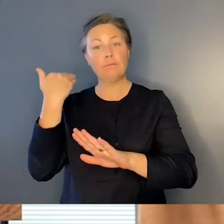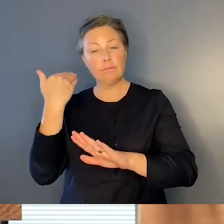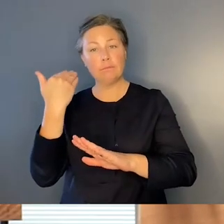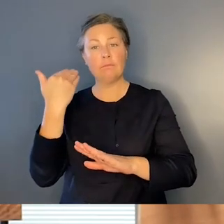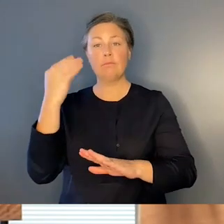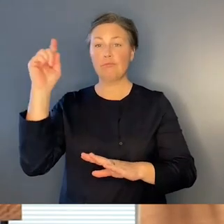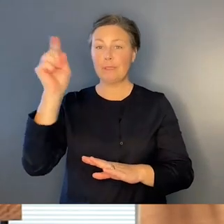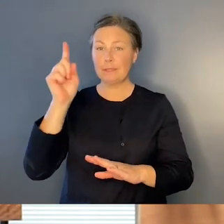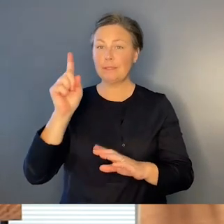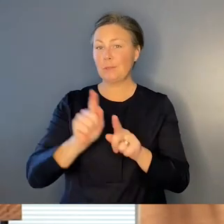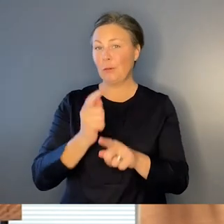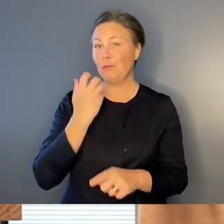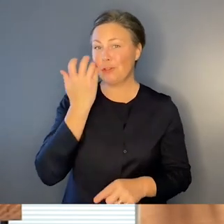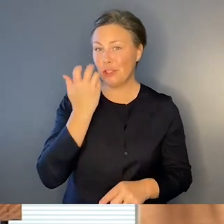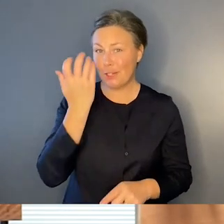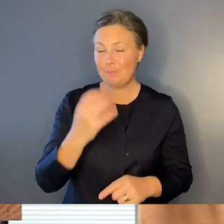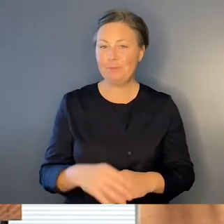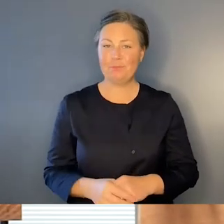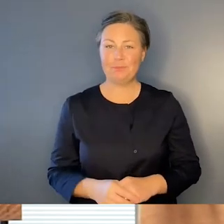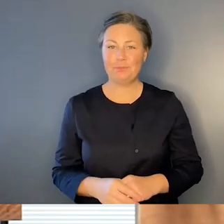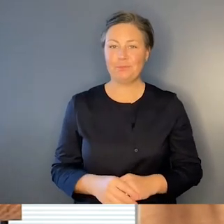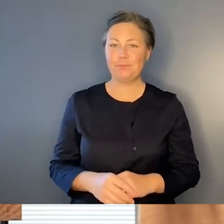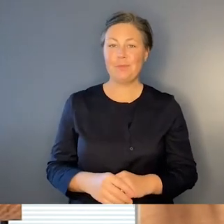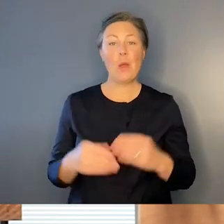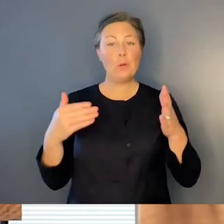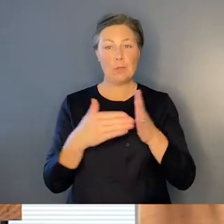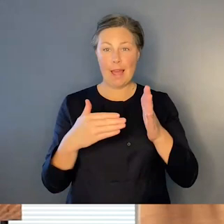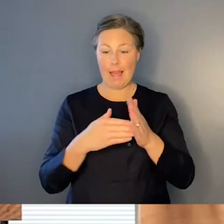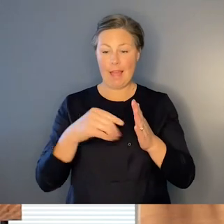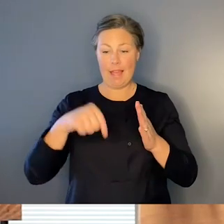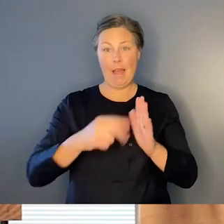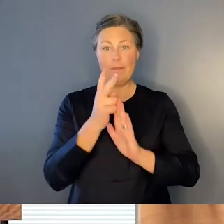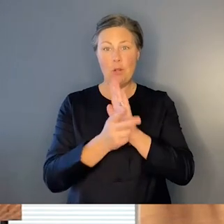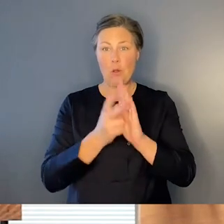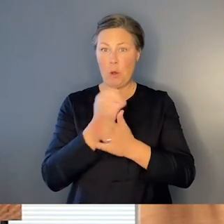Thanks Alison. It's great to be with you. Thank you. We're filming a second video on menopause today.